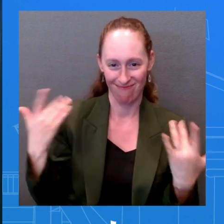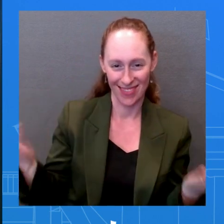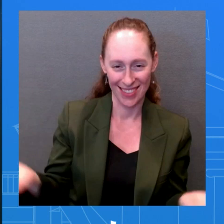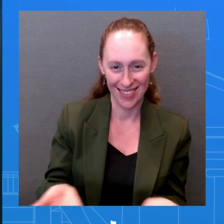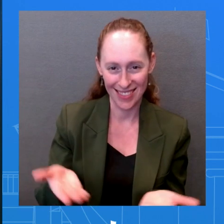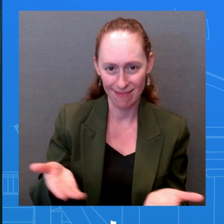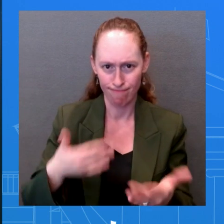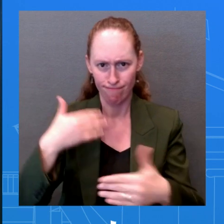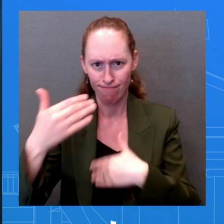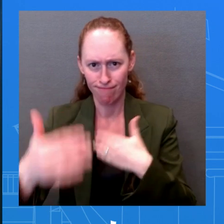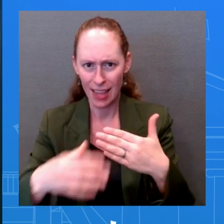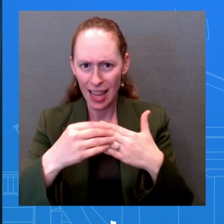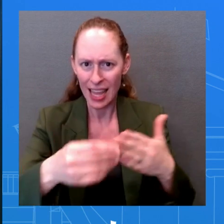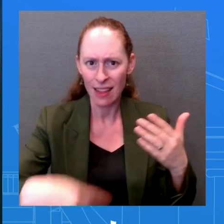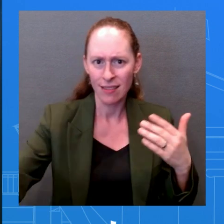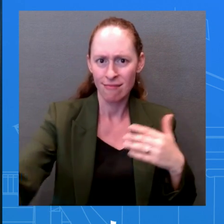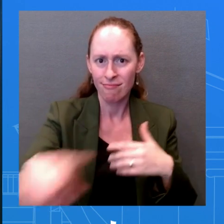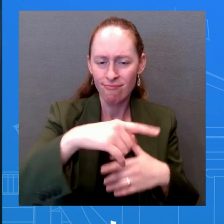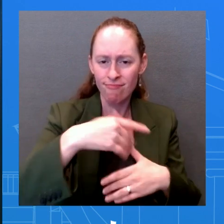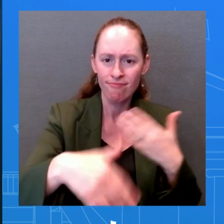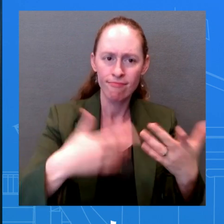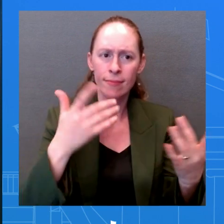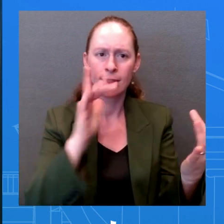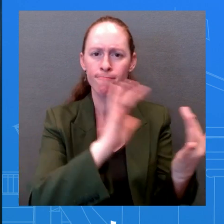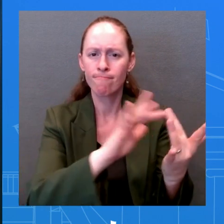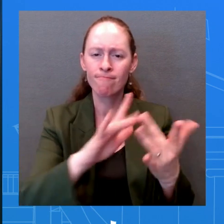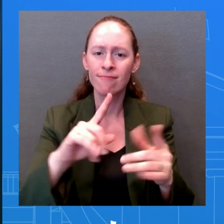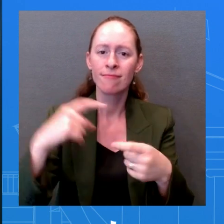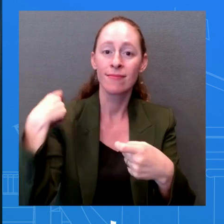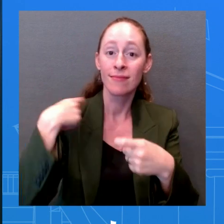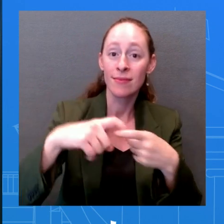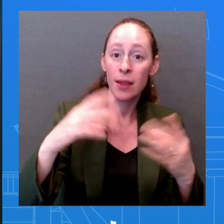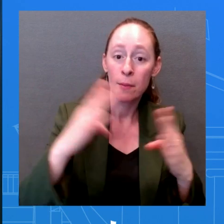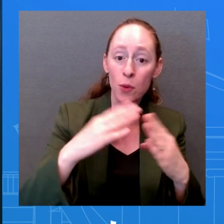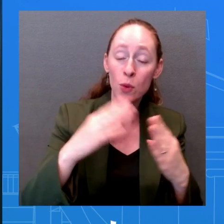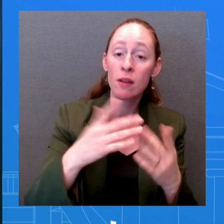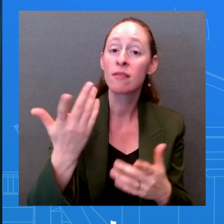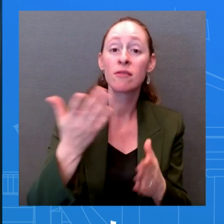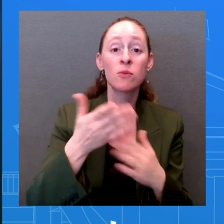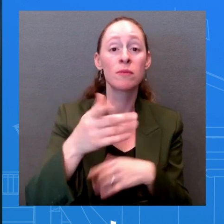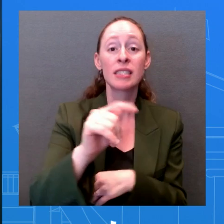radio, social media, and so much more. With that, I am so excited to bring her here to the podium.